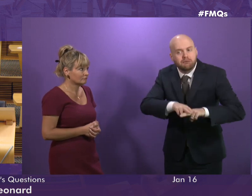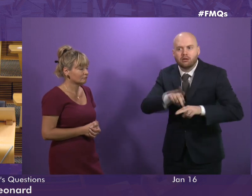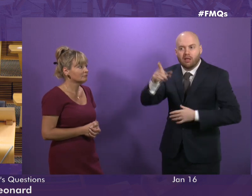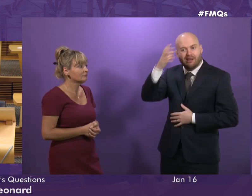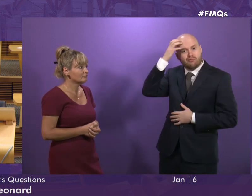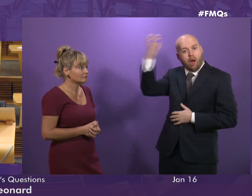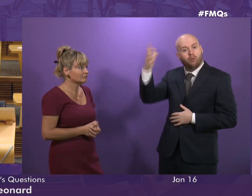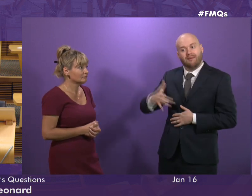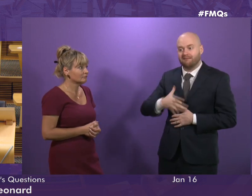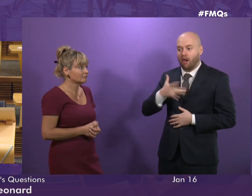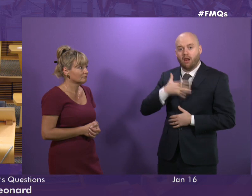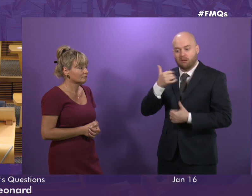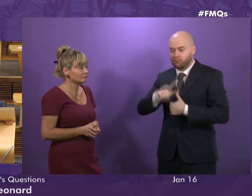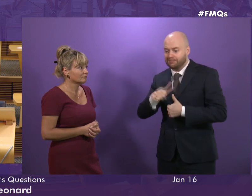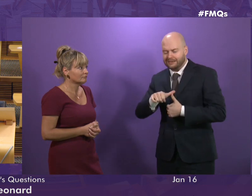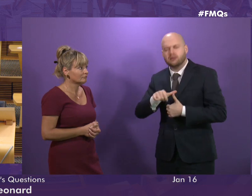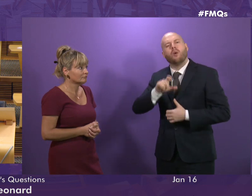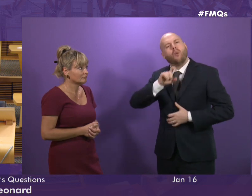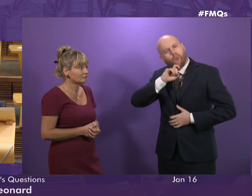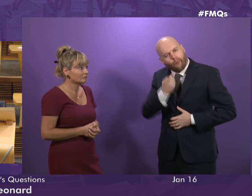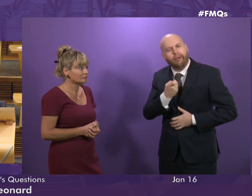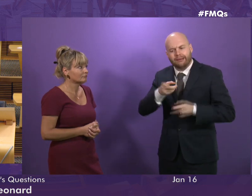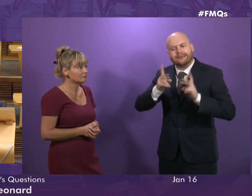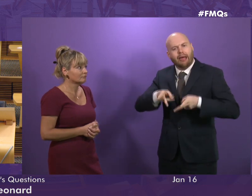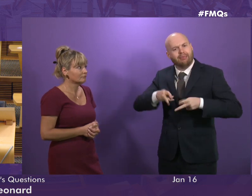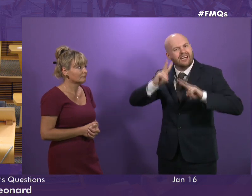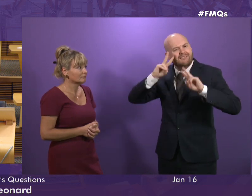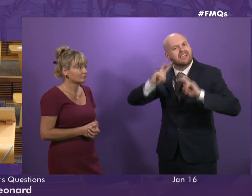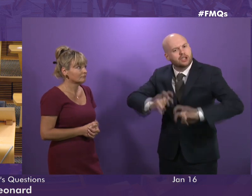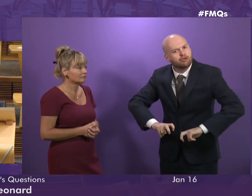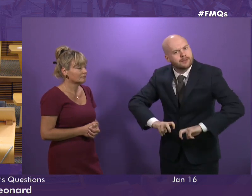Report, 25 June 2019; c 97.] However, the McClelland family were told just